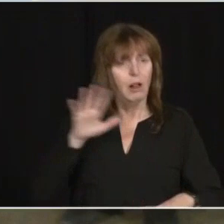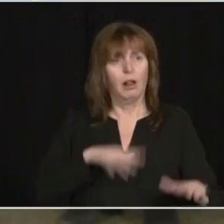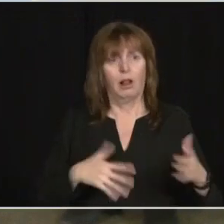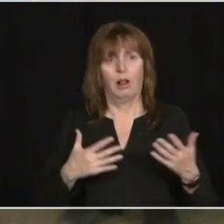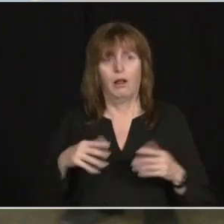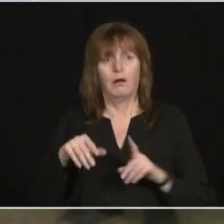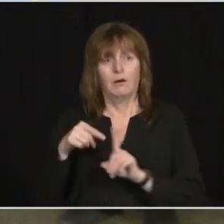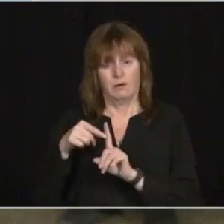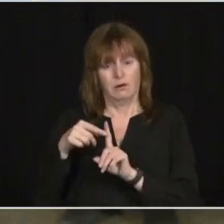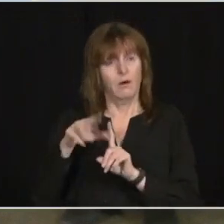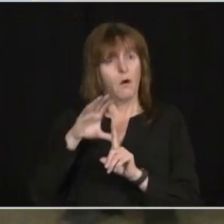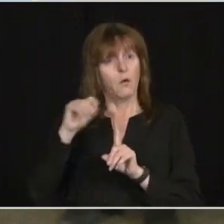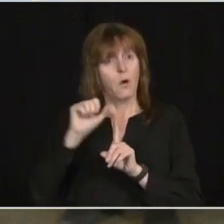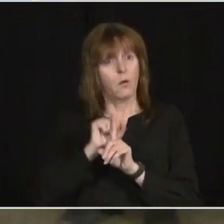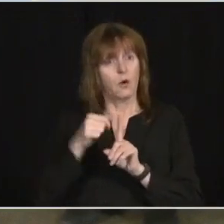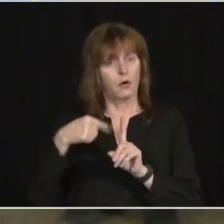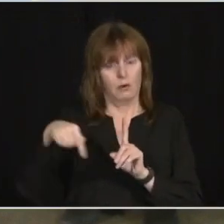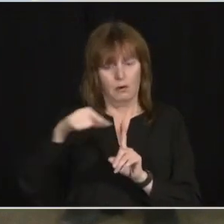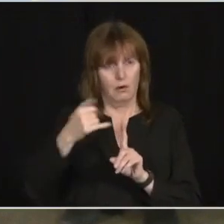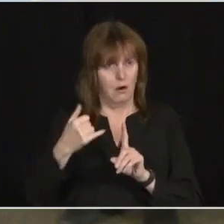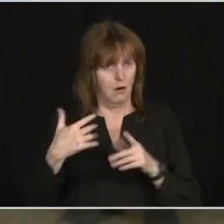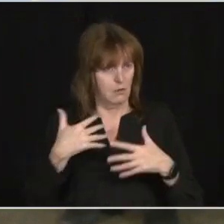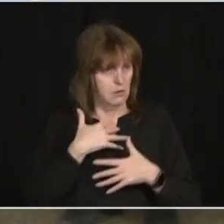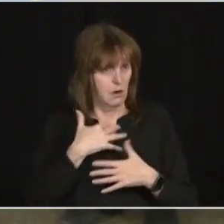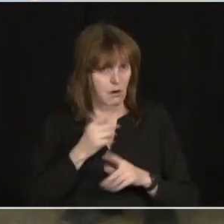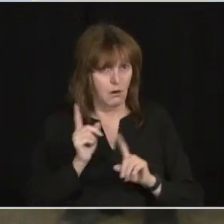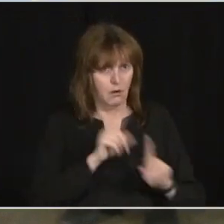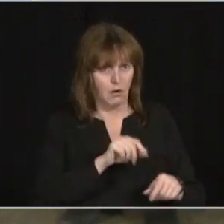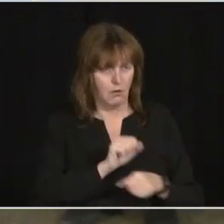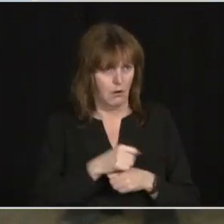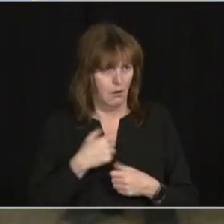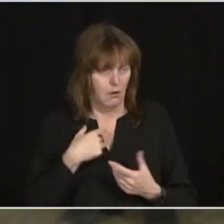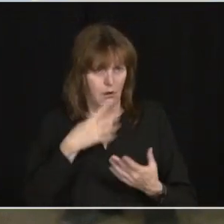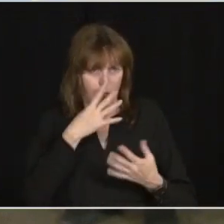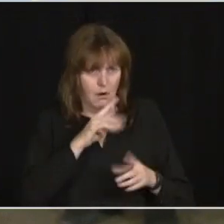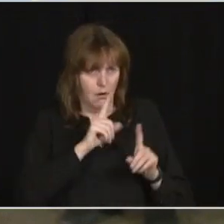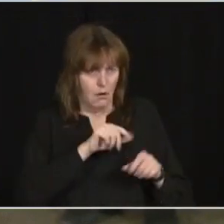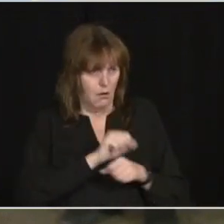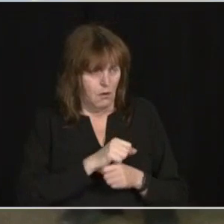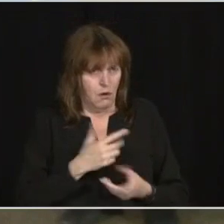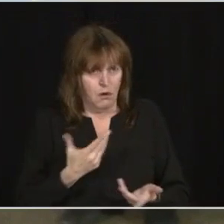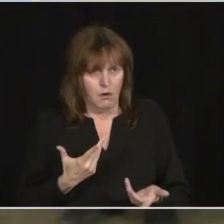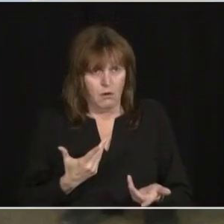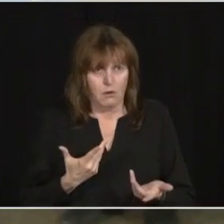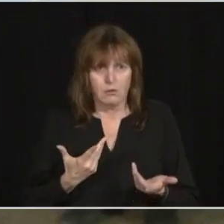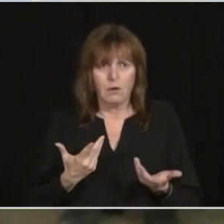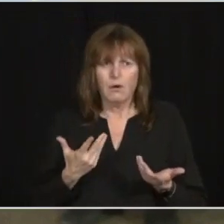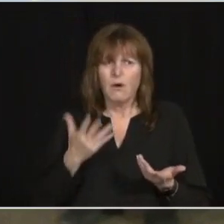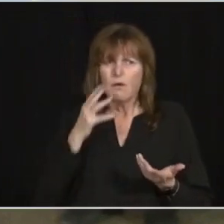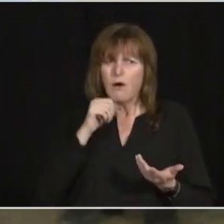Why didn't the province act faster to protect these workers? First of all, my